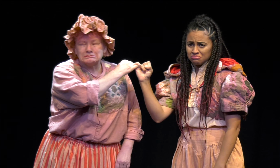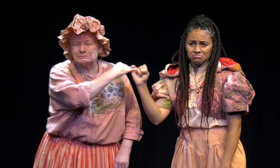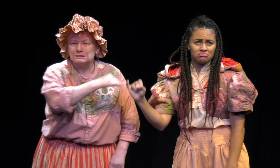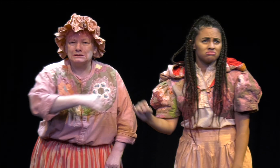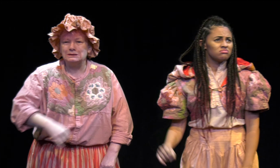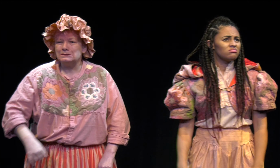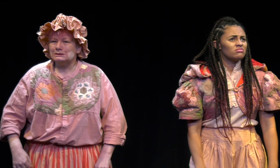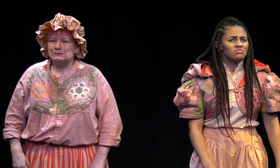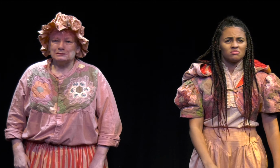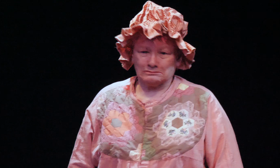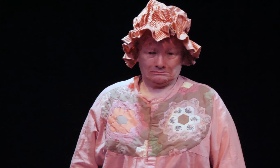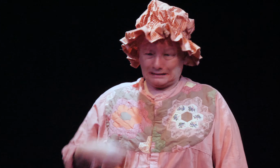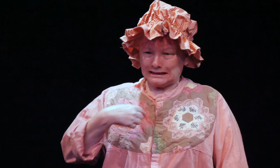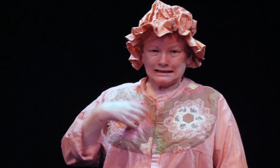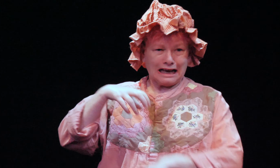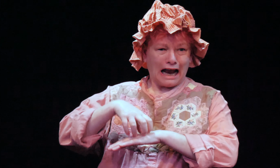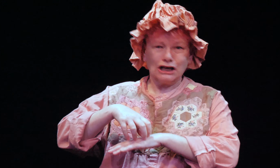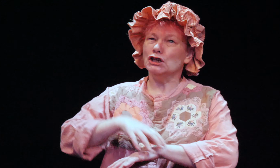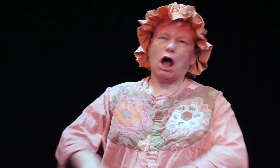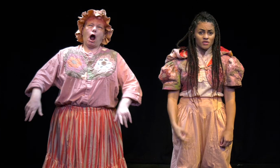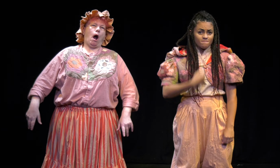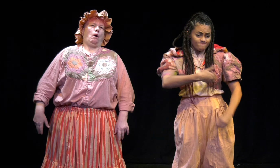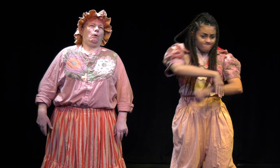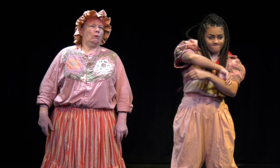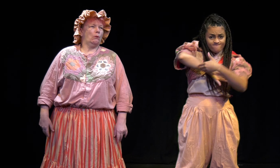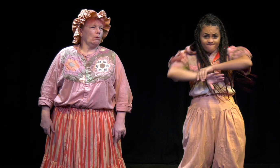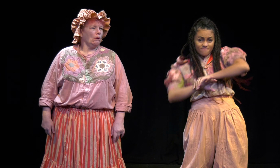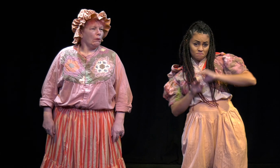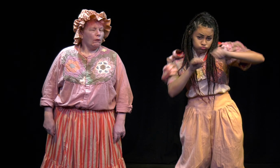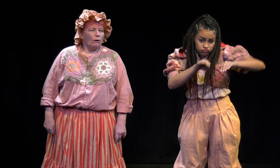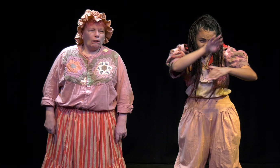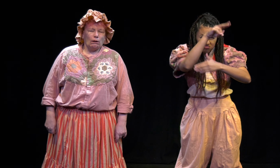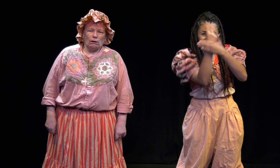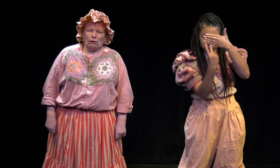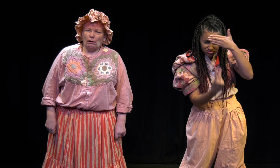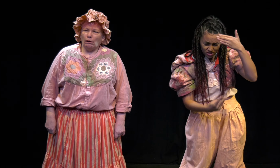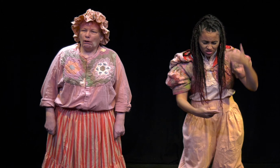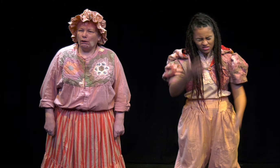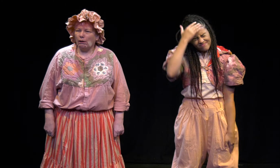He thought I was cake! I dived in, big mistake!